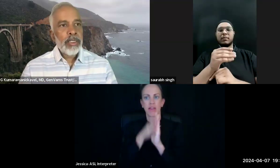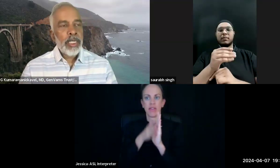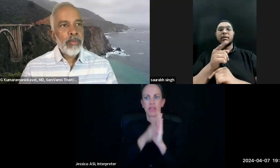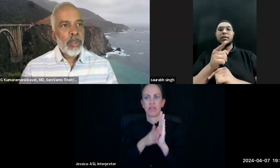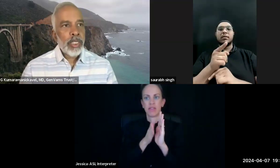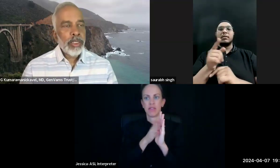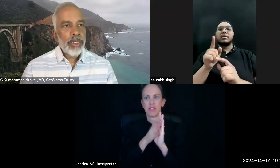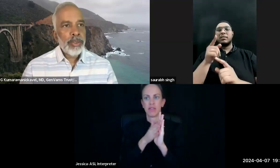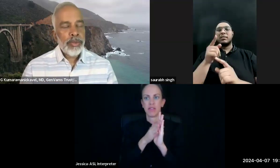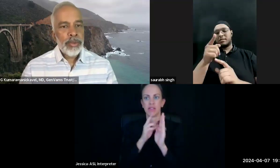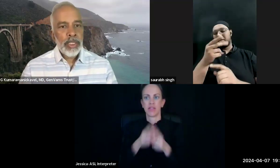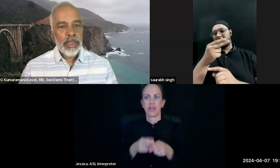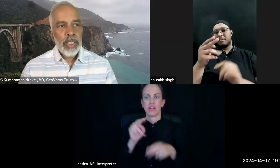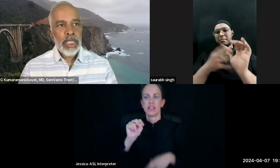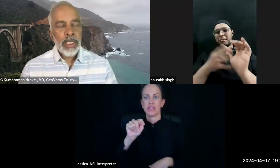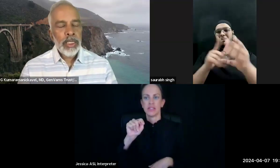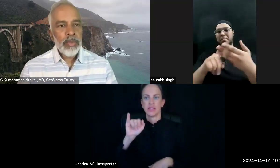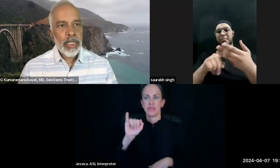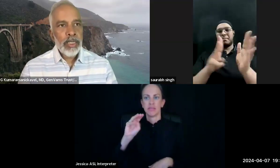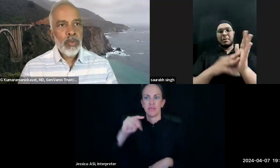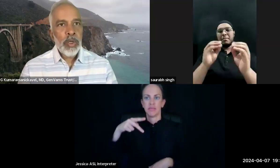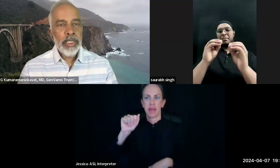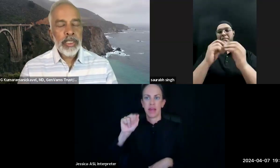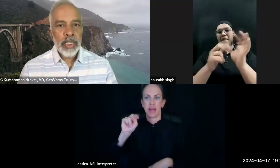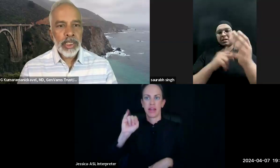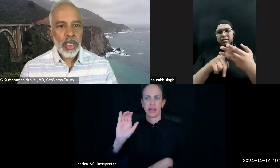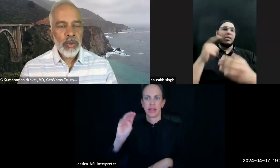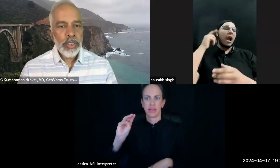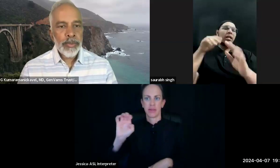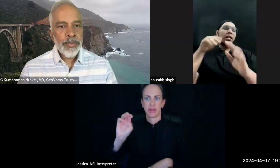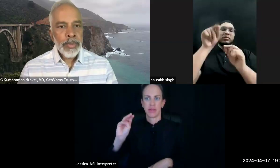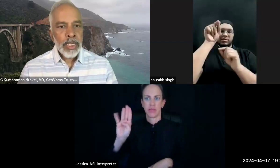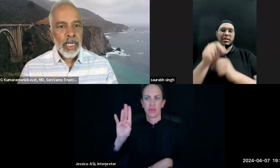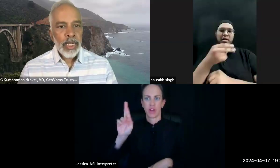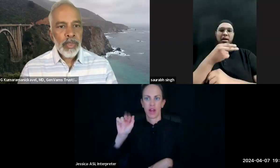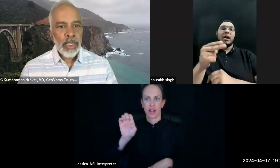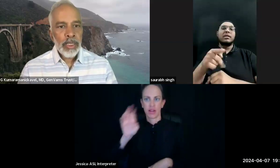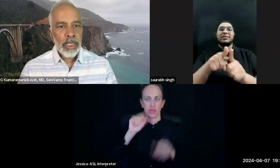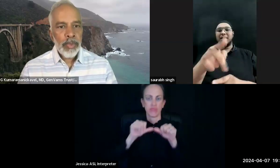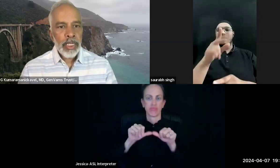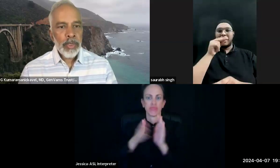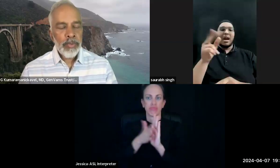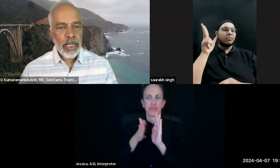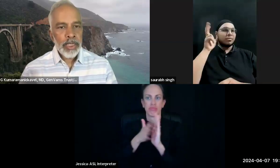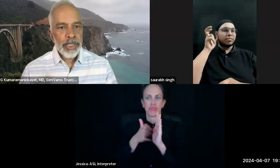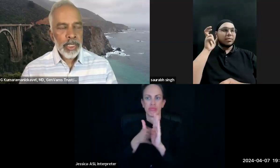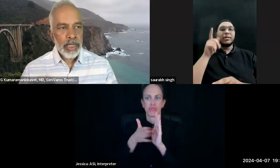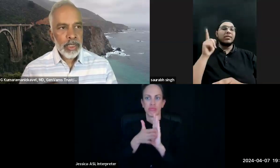I'm talking to you and you're hearing my voice as sound. And when the Tympanic Membrane is shaking there